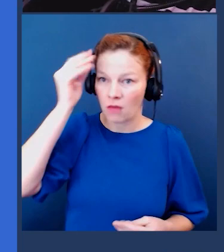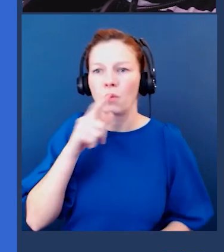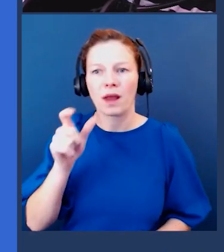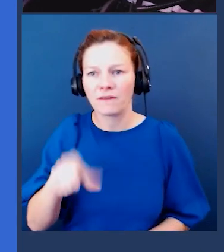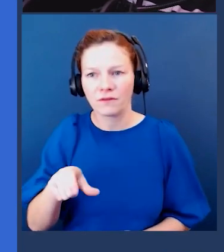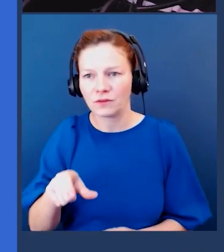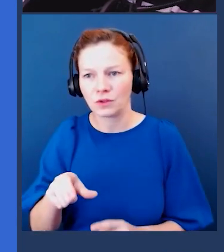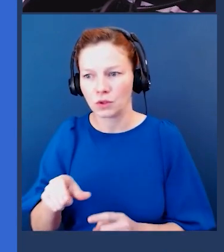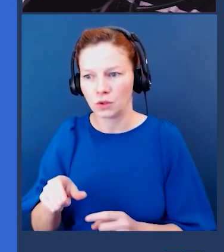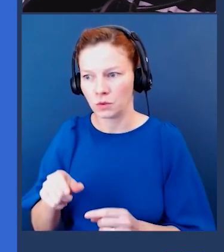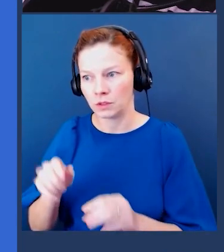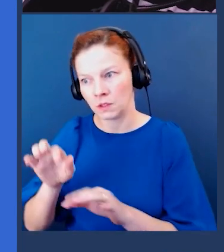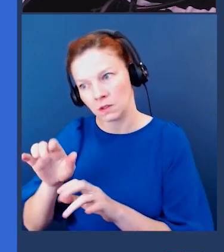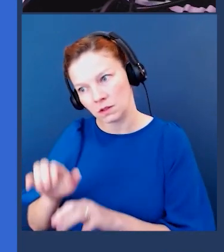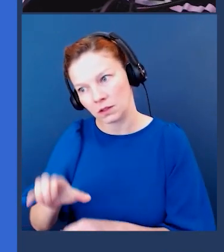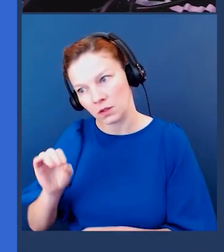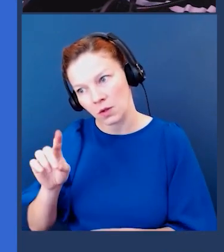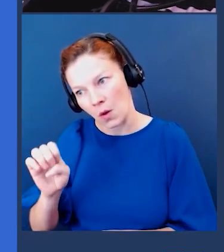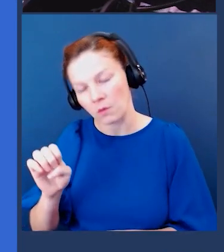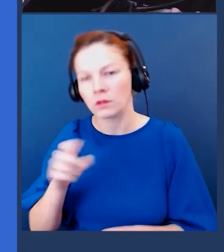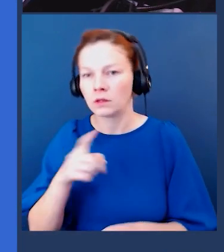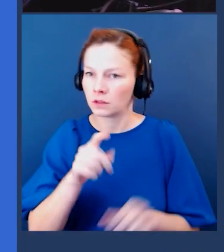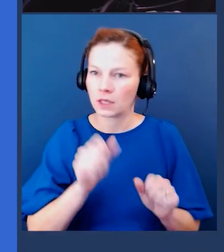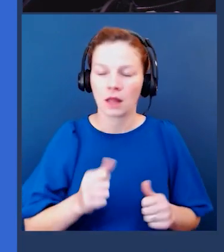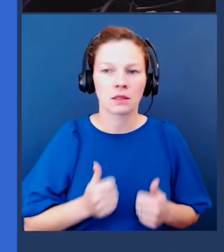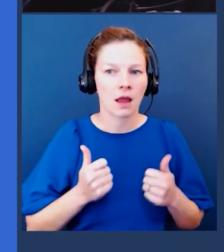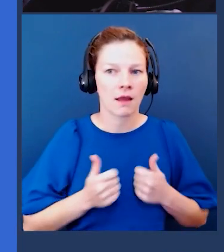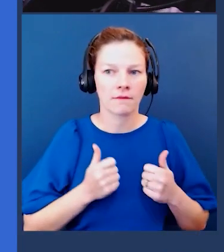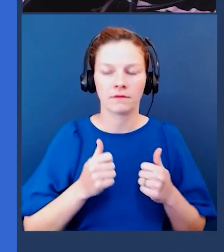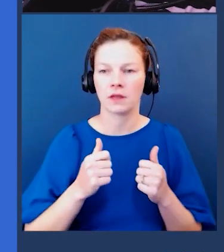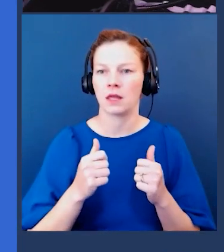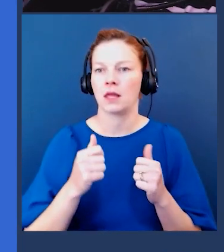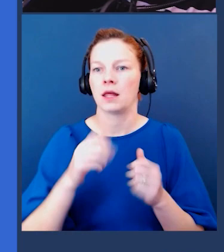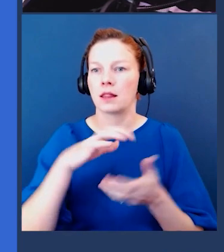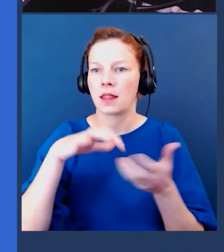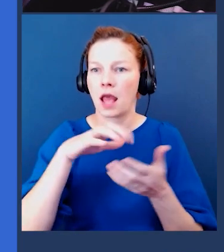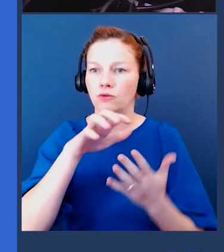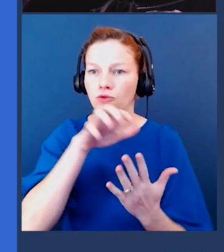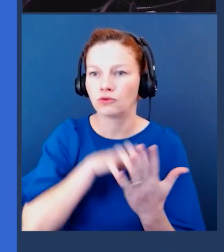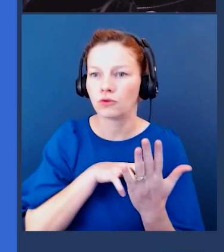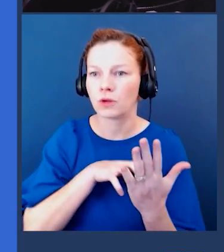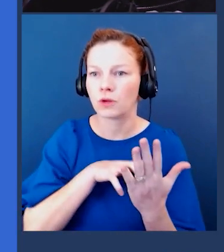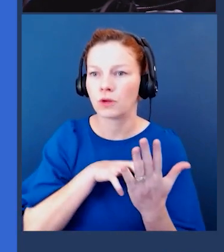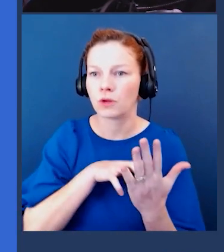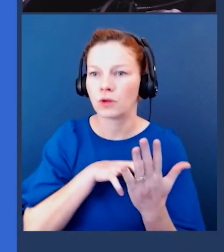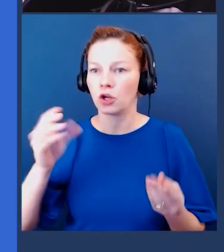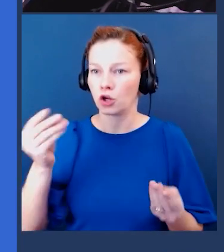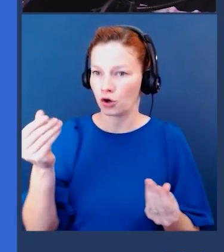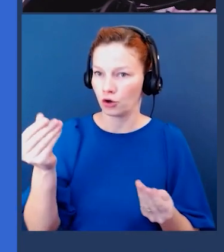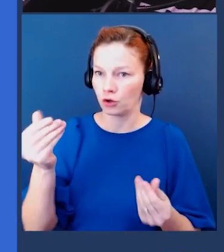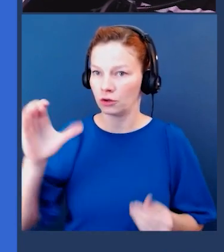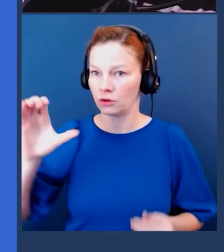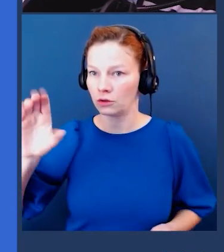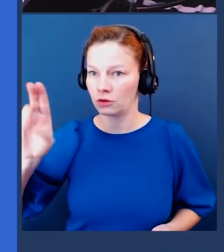What Brendan shows in terms of the cloud script, the statistics, the currency, the item catalog, when you really start